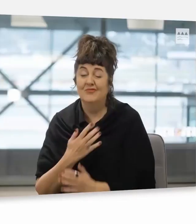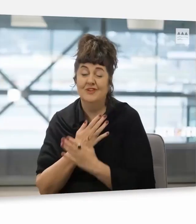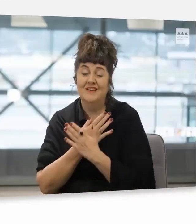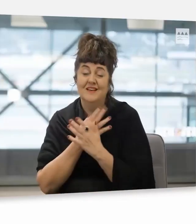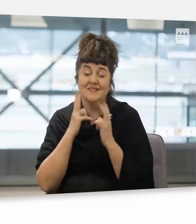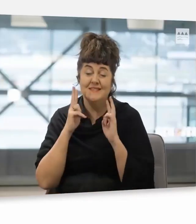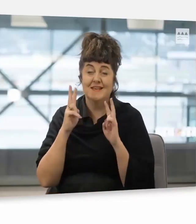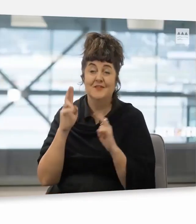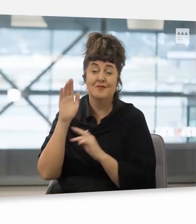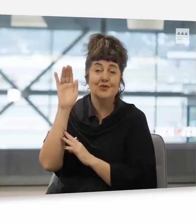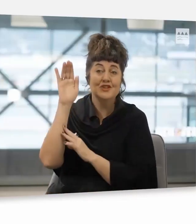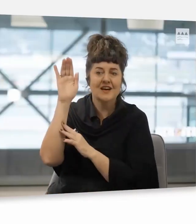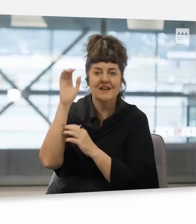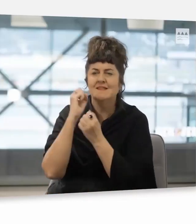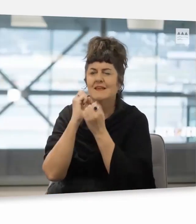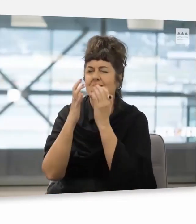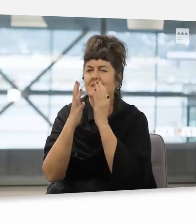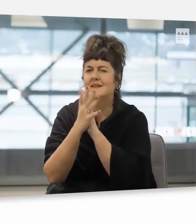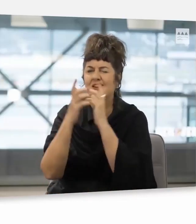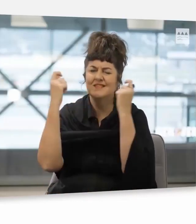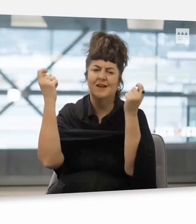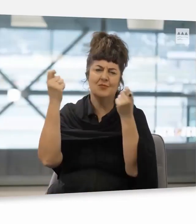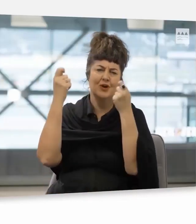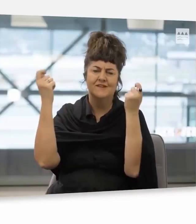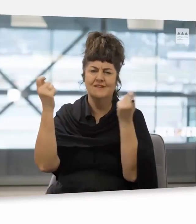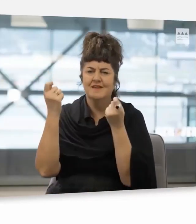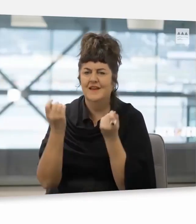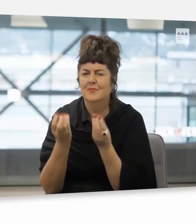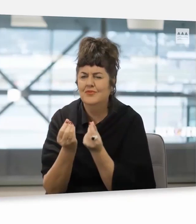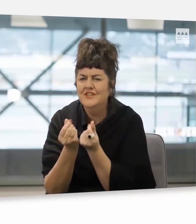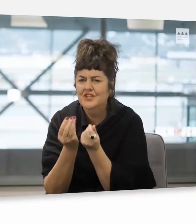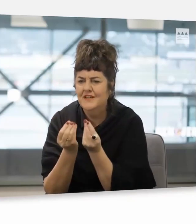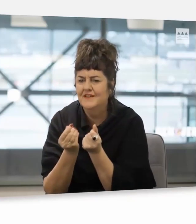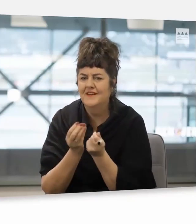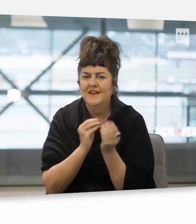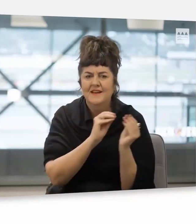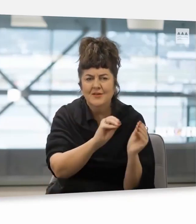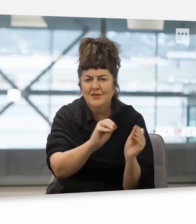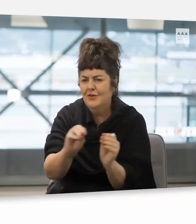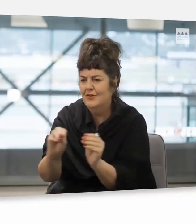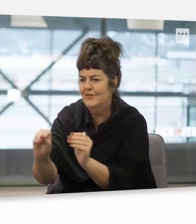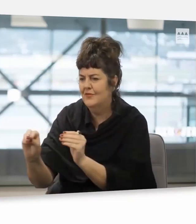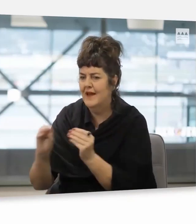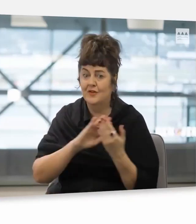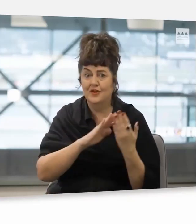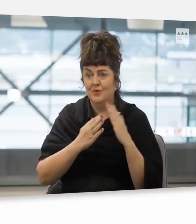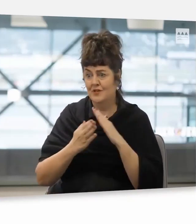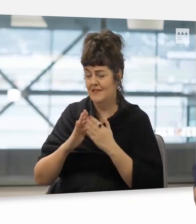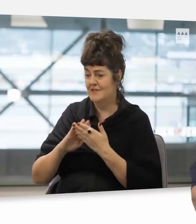Well, I'd really love to see in the future is each little self celebrated, appreciated, learned around in the community,